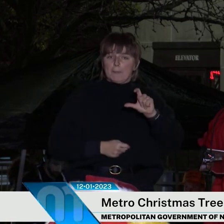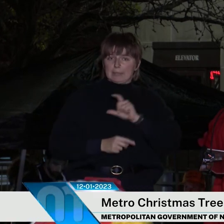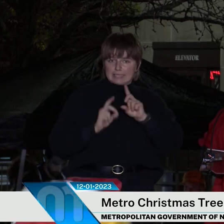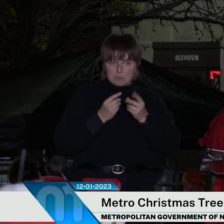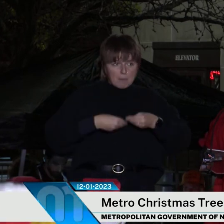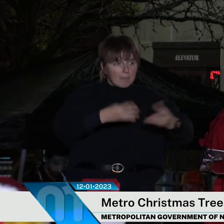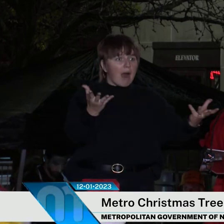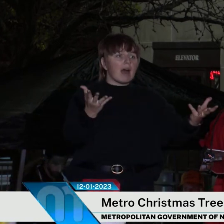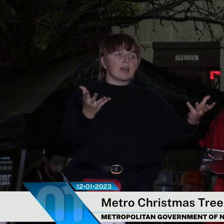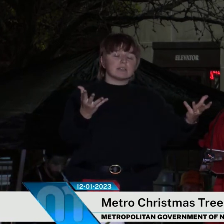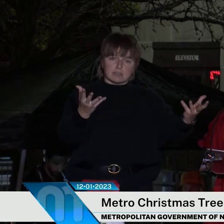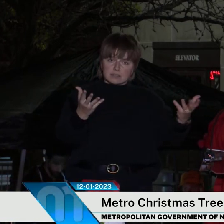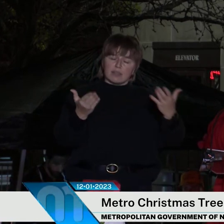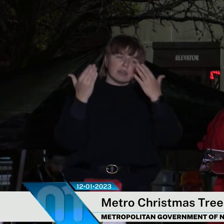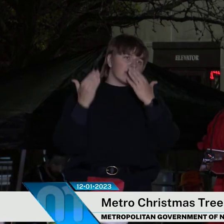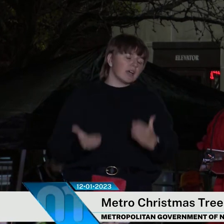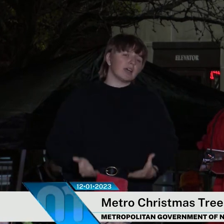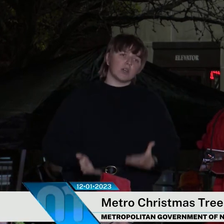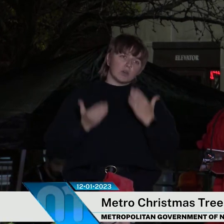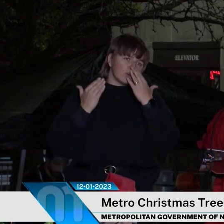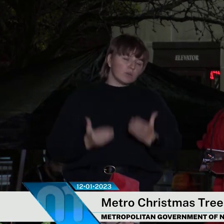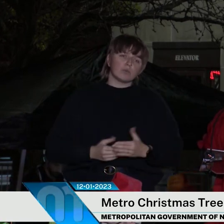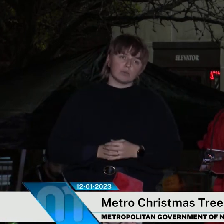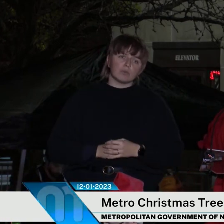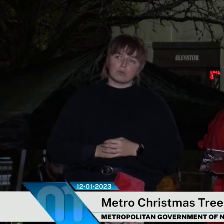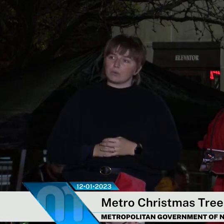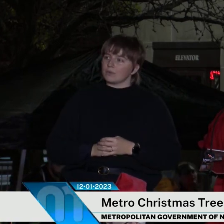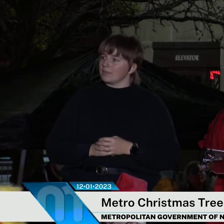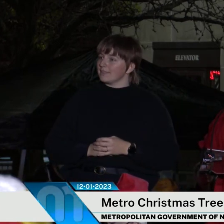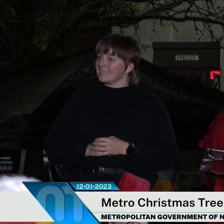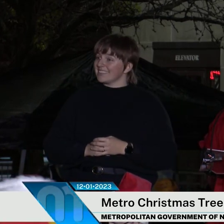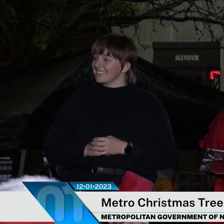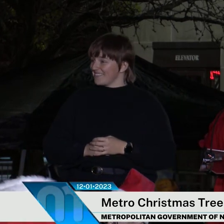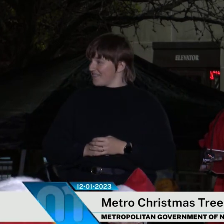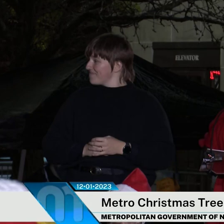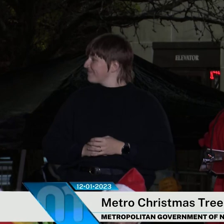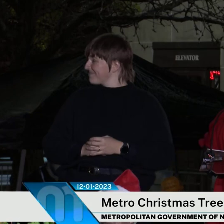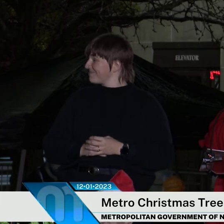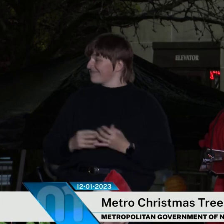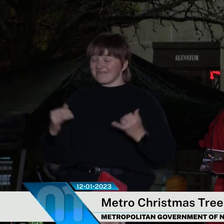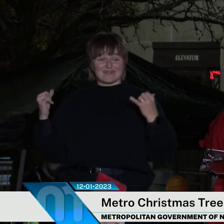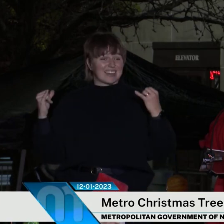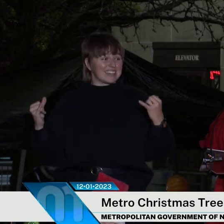UNWRAPPED TOY FOR THE METRO POLICE DEPARTMENT CHRISTMAS